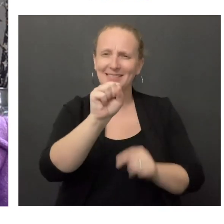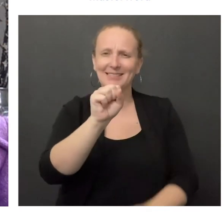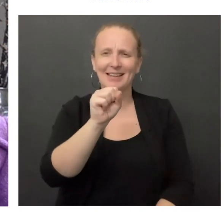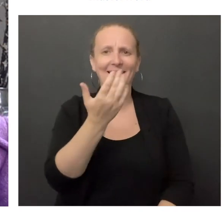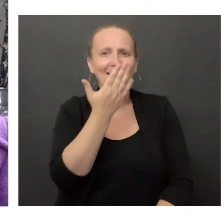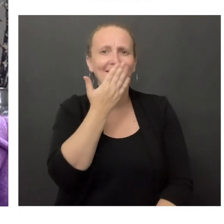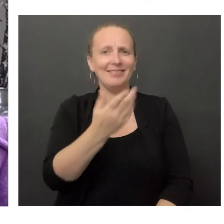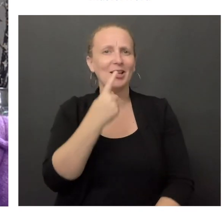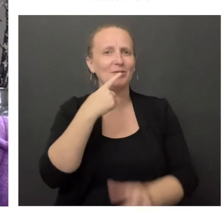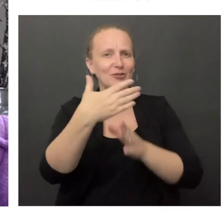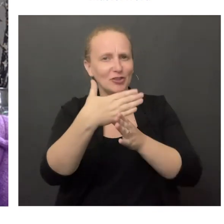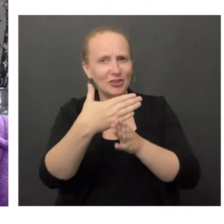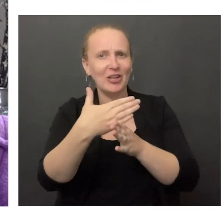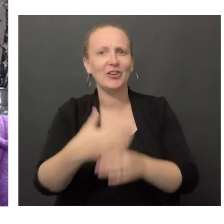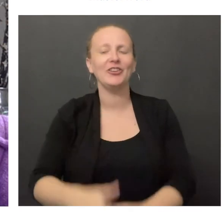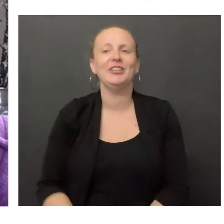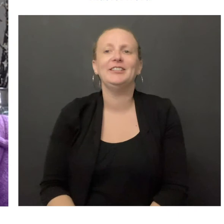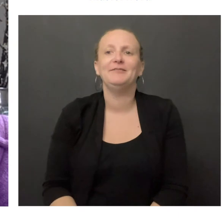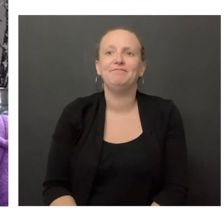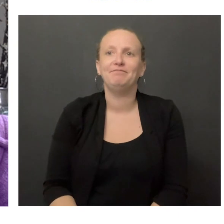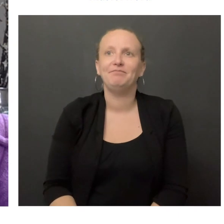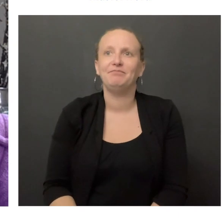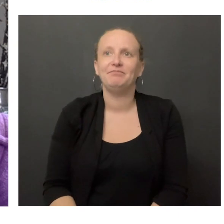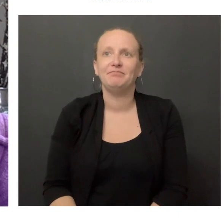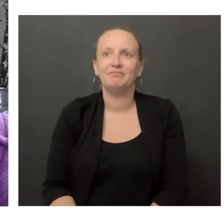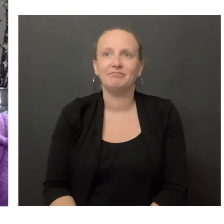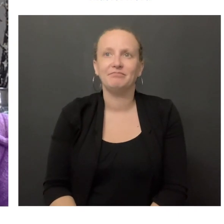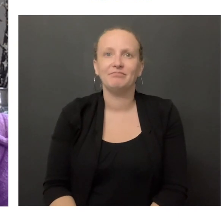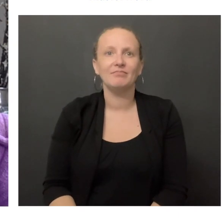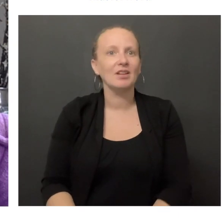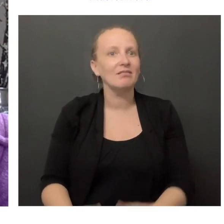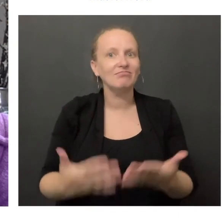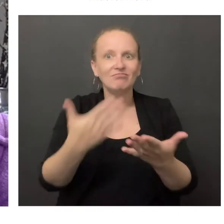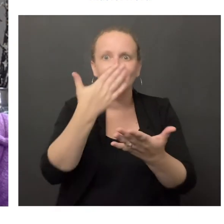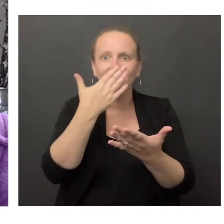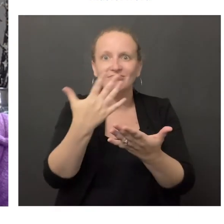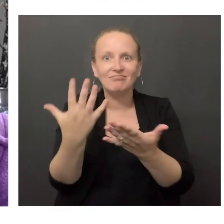And, and thank you for sharing, and thank you so much for your time.